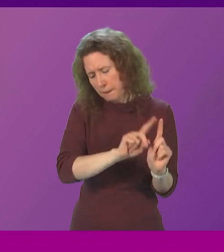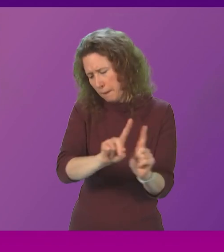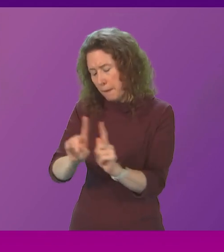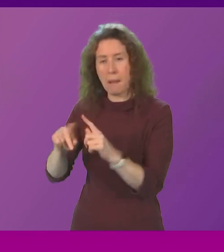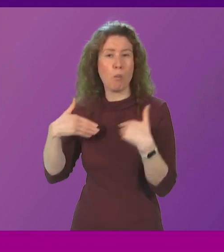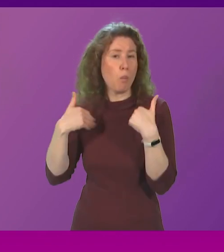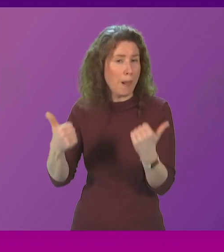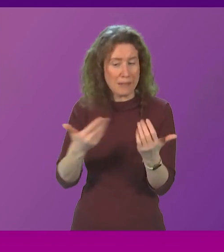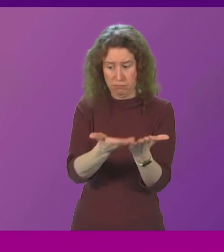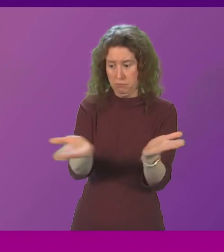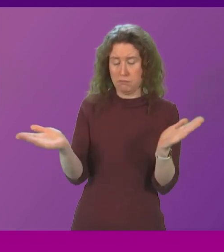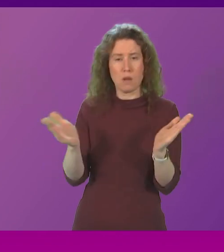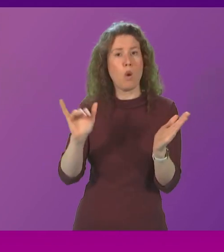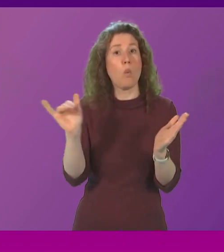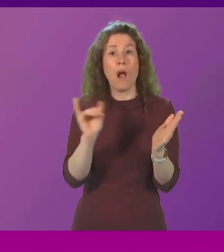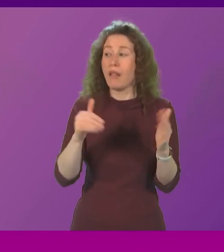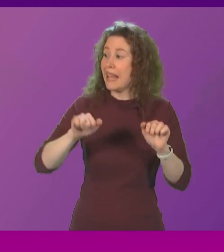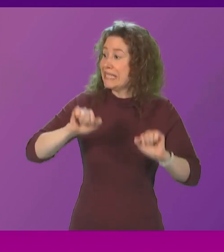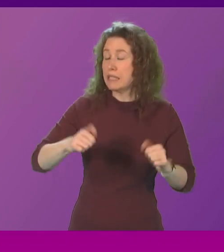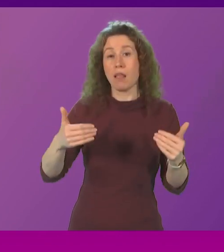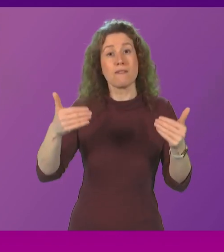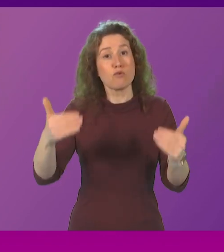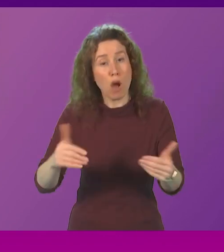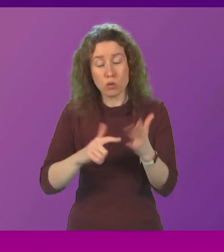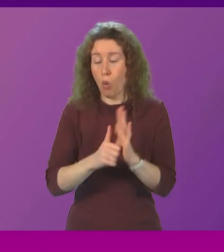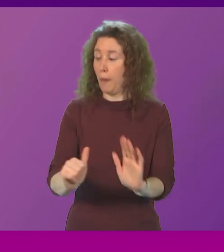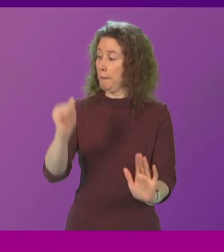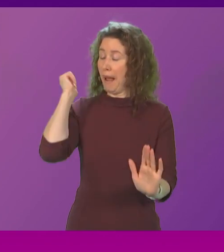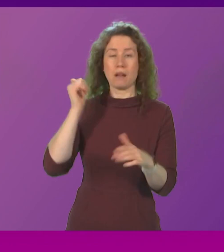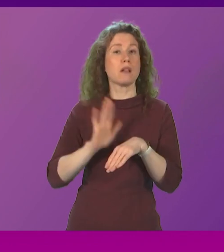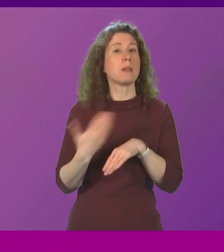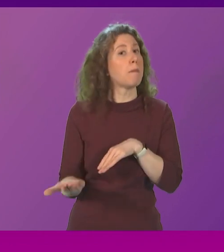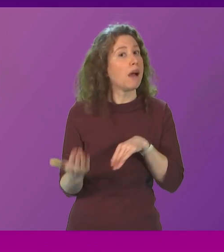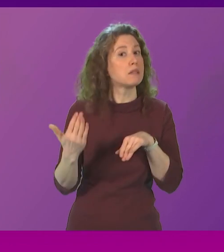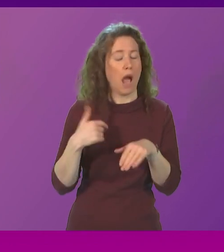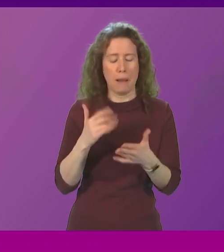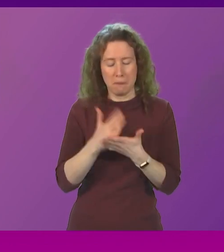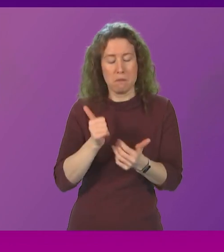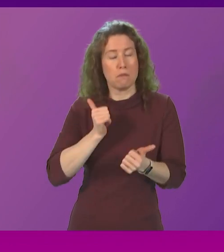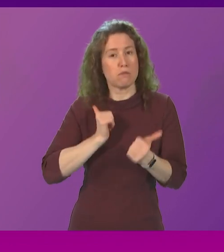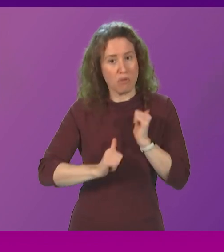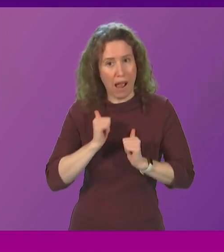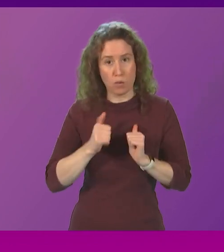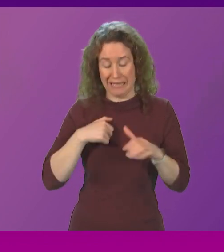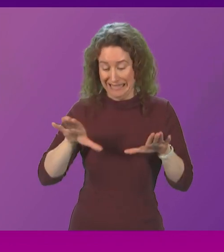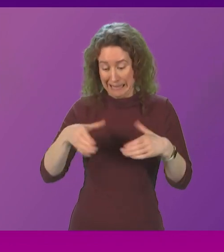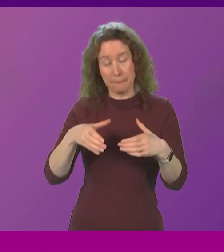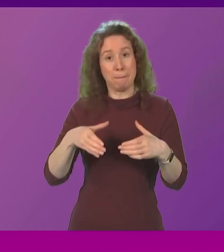Whether it is on the front benches or on my back benches, I am proud to have a team full